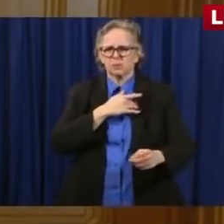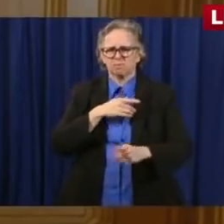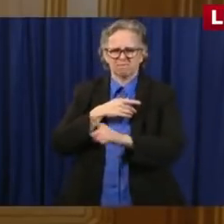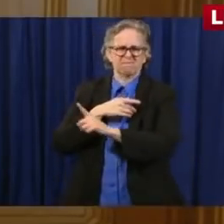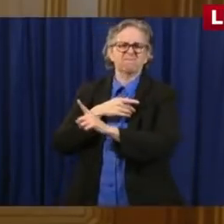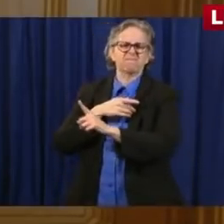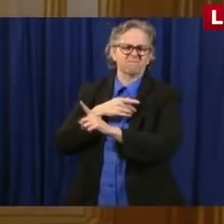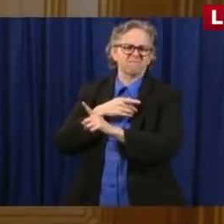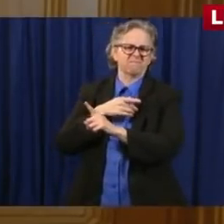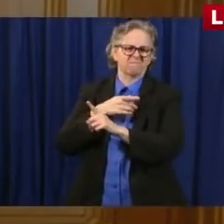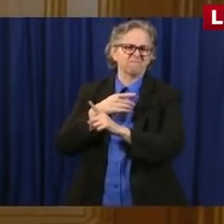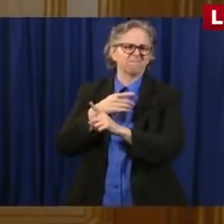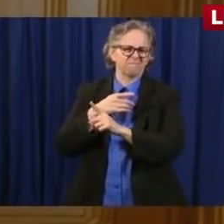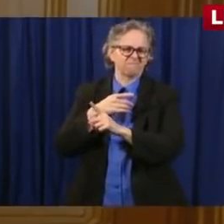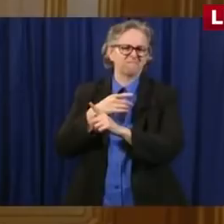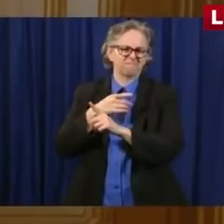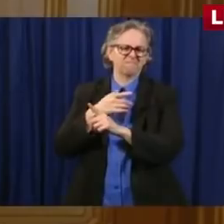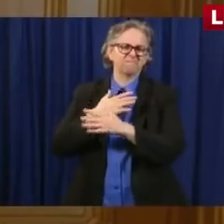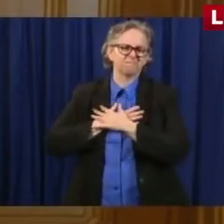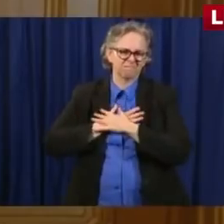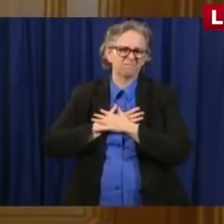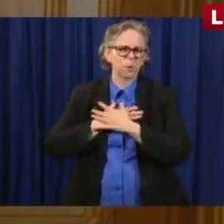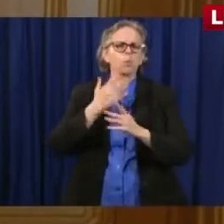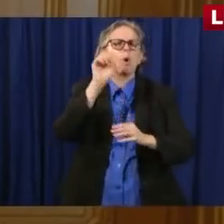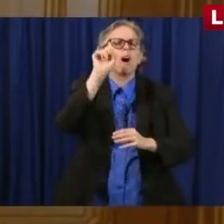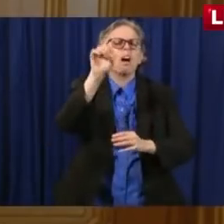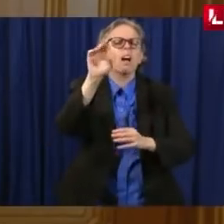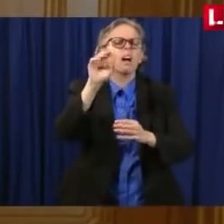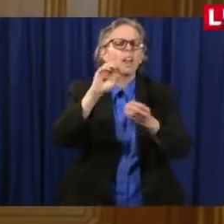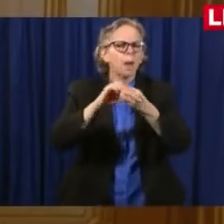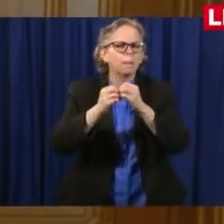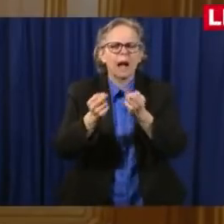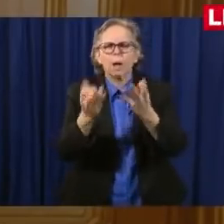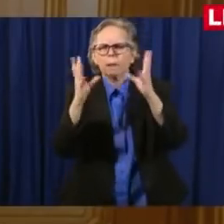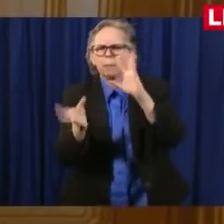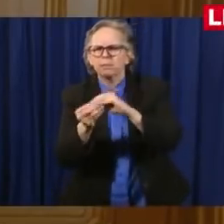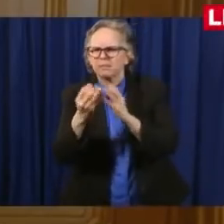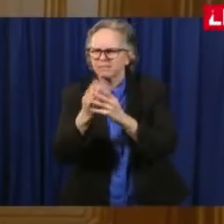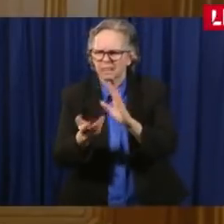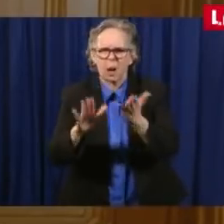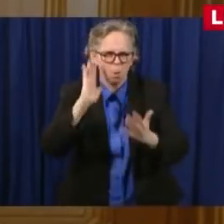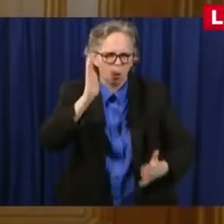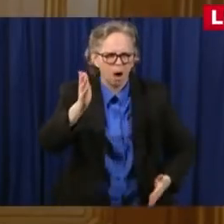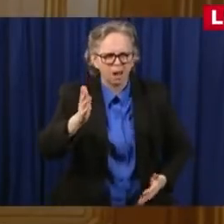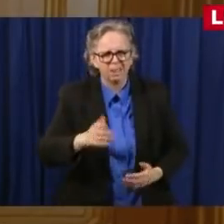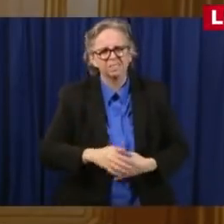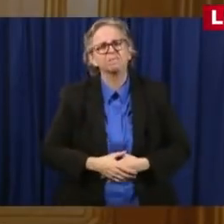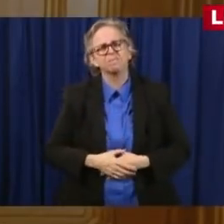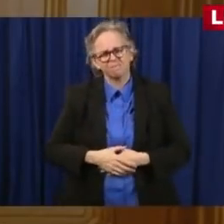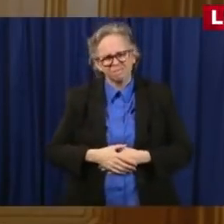PEOPLE ARE DYING EVERY SINGLE DAY. DR. ACTON WILL HAVE THAT REPORT.